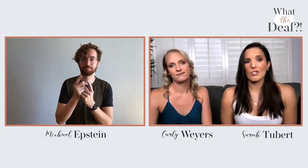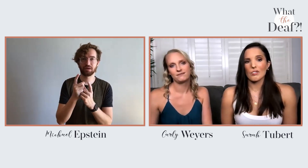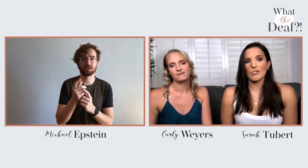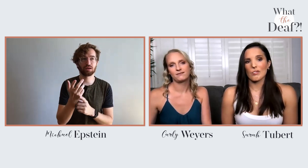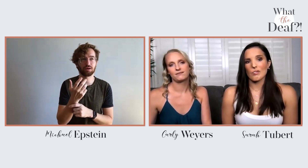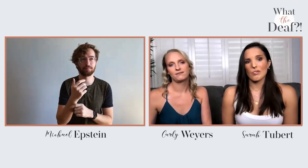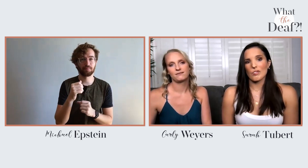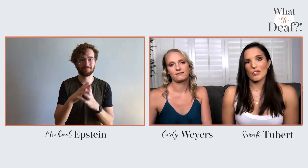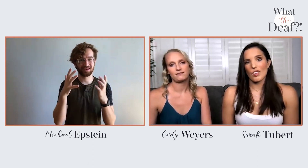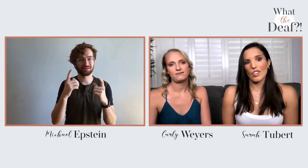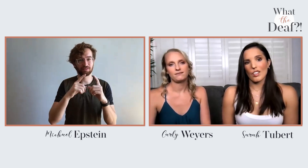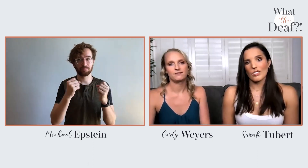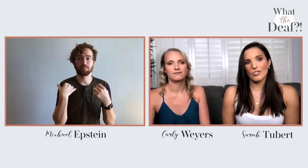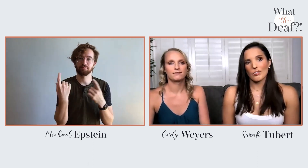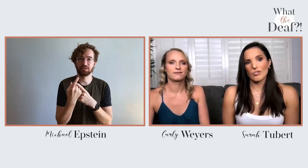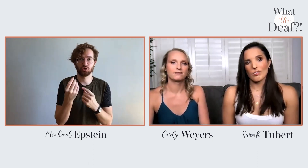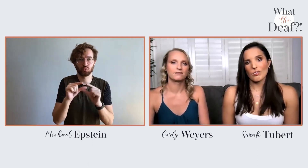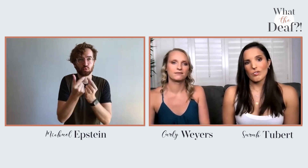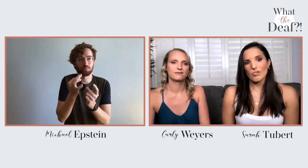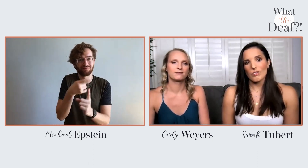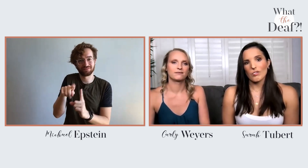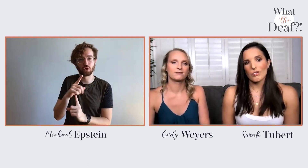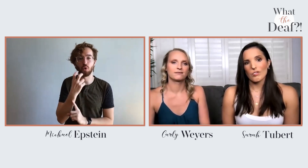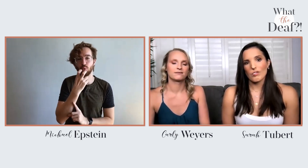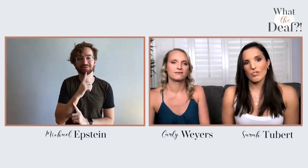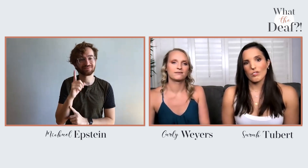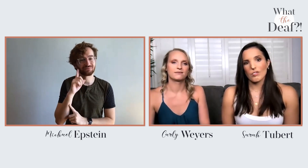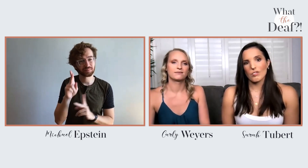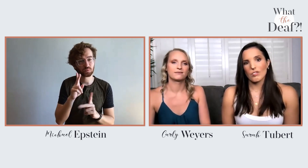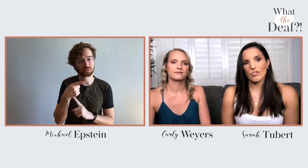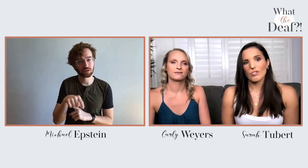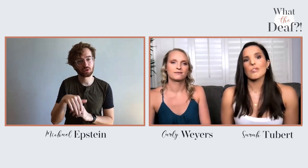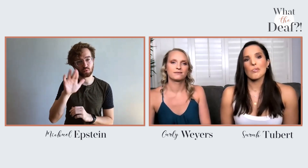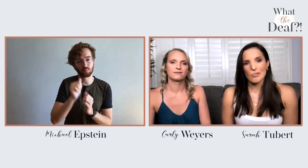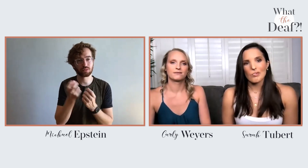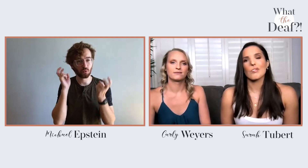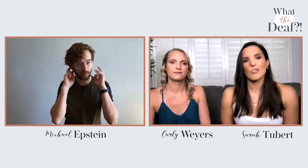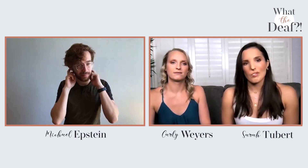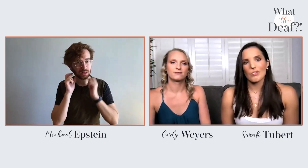was a recent experience I had. I was with a group of oral deaf people. So those who grew up with cochlear implants,